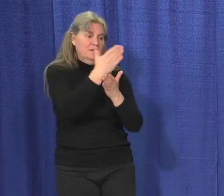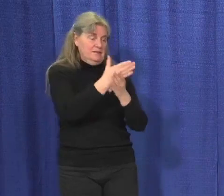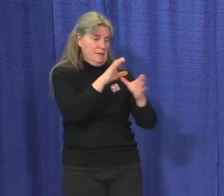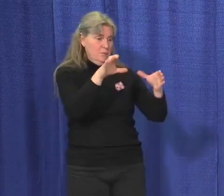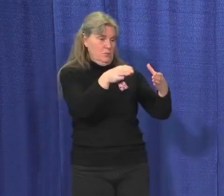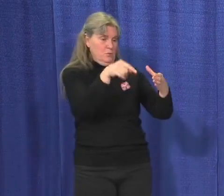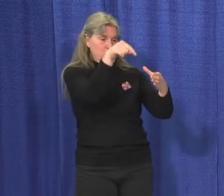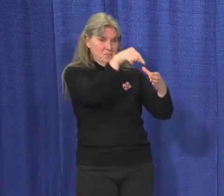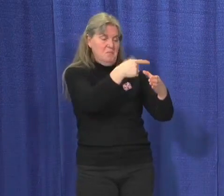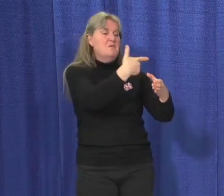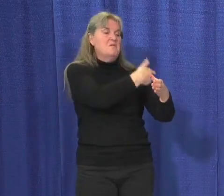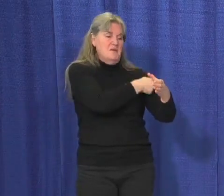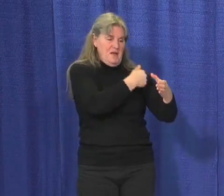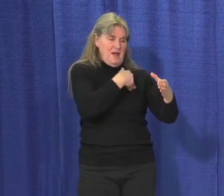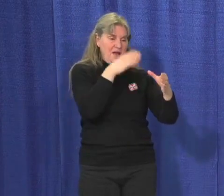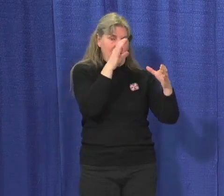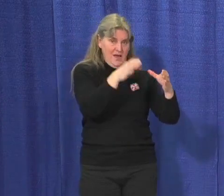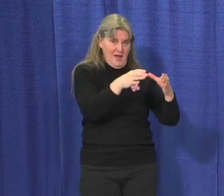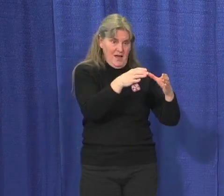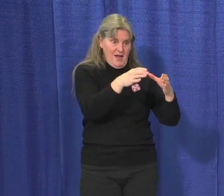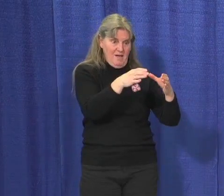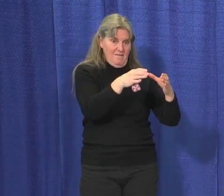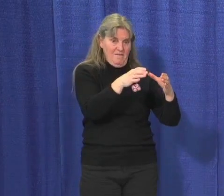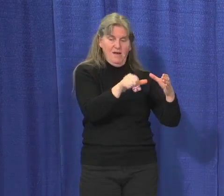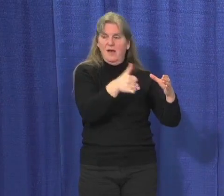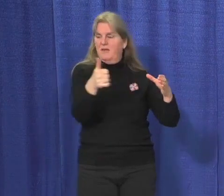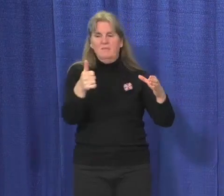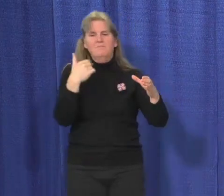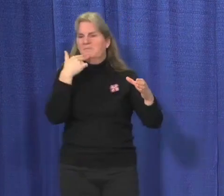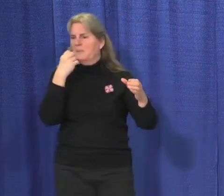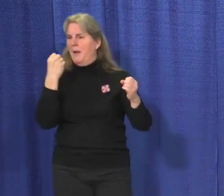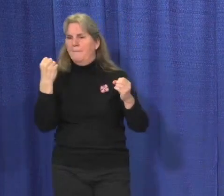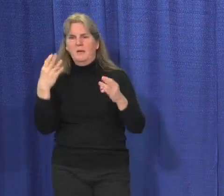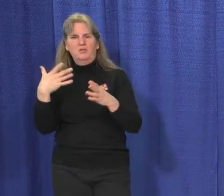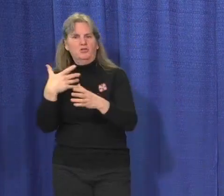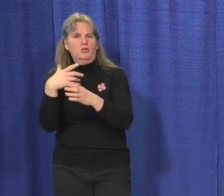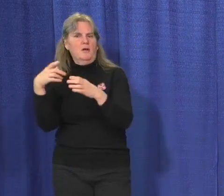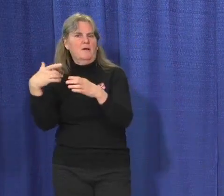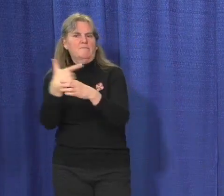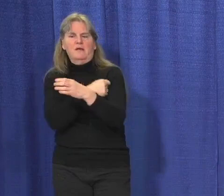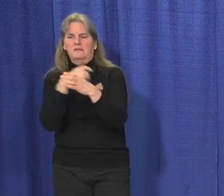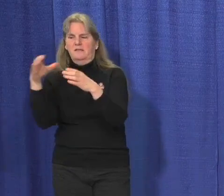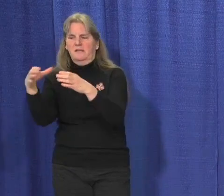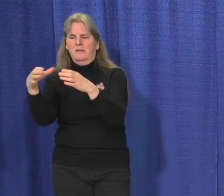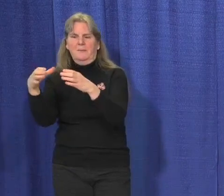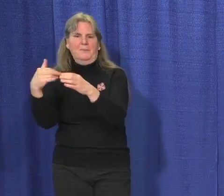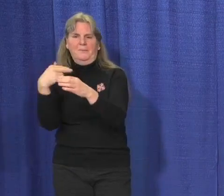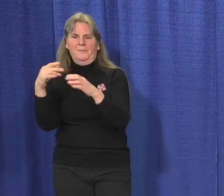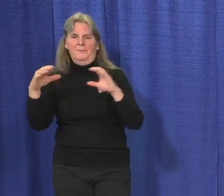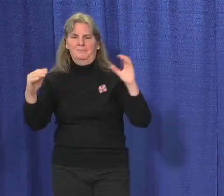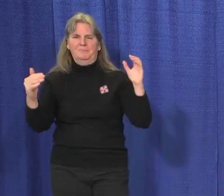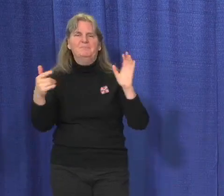you have certain segments of the population vaccinated more and others last?